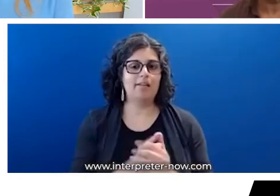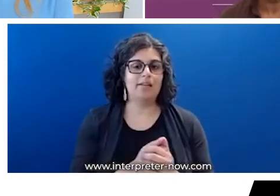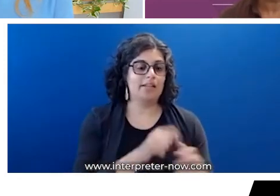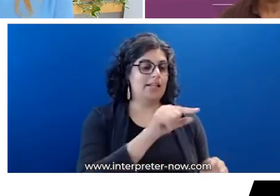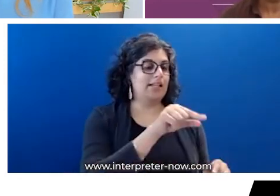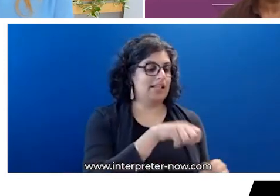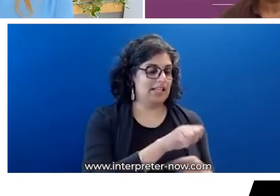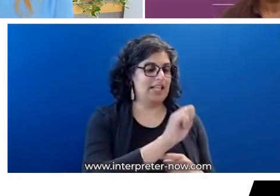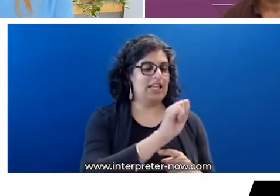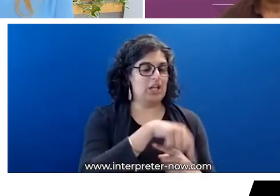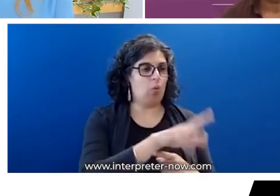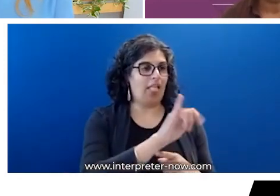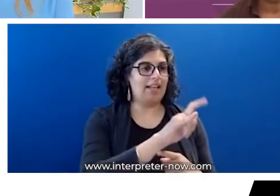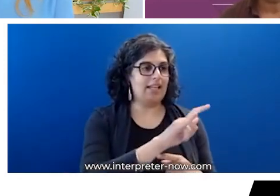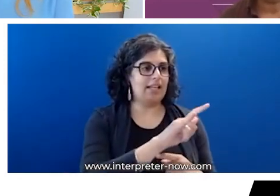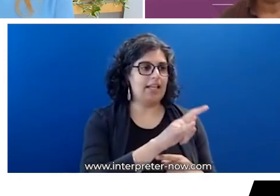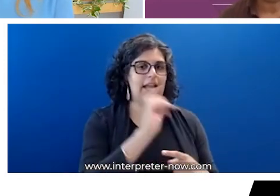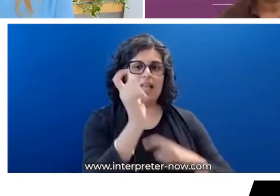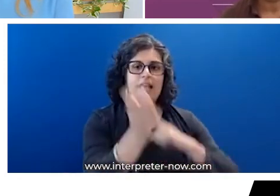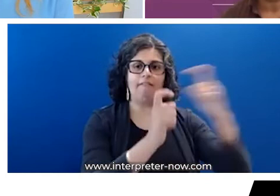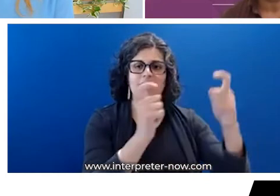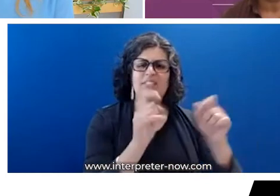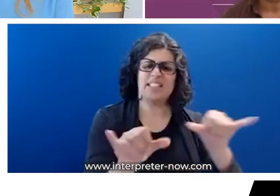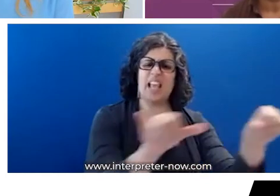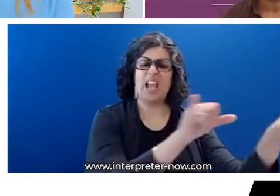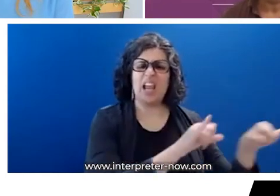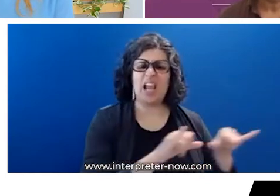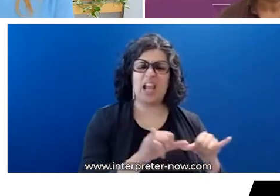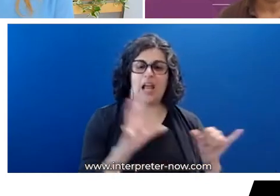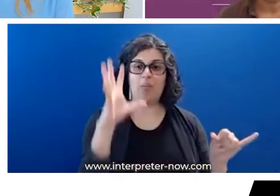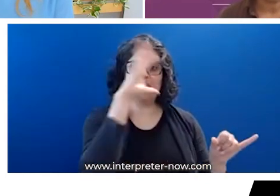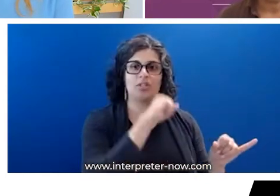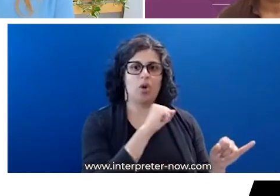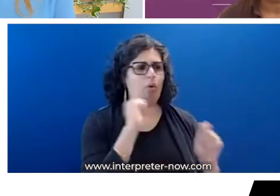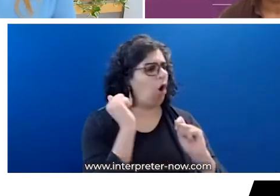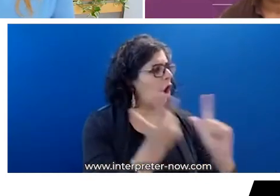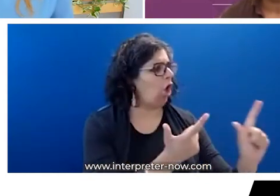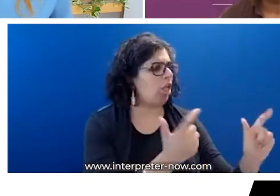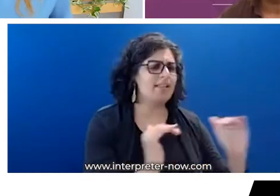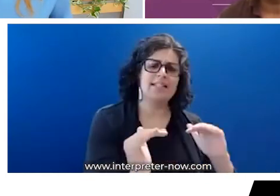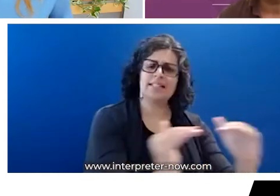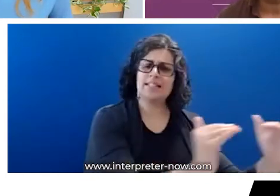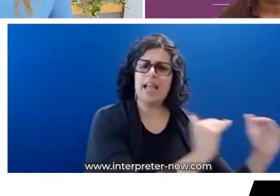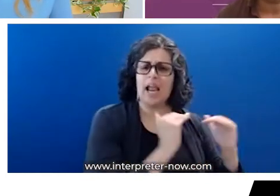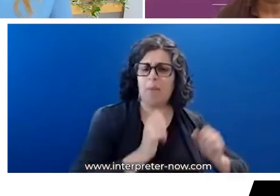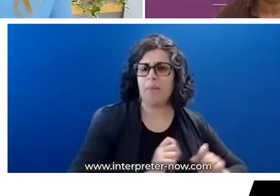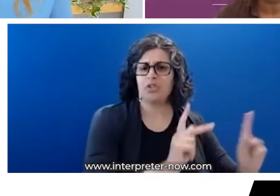And the assumption that by giving everyone the same thing, everyone has a fair opportunity for success. But that's not the case.